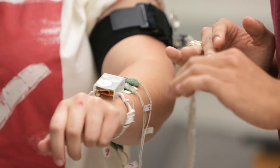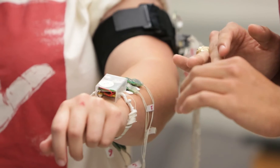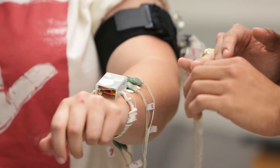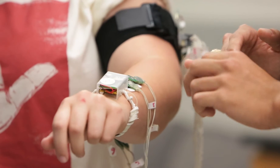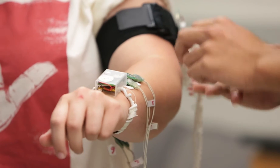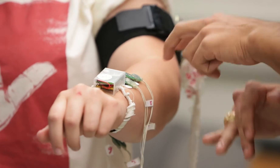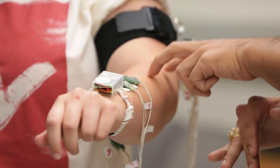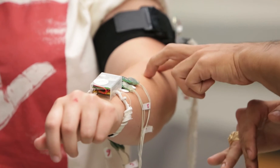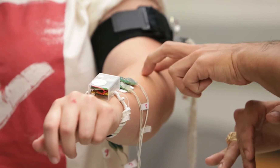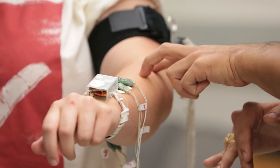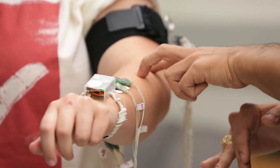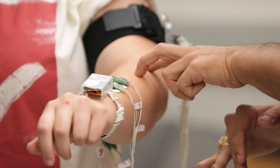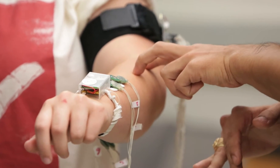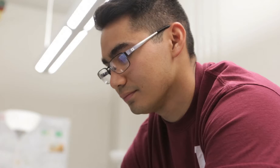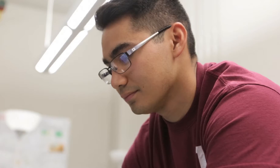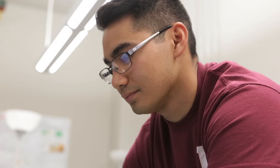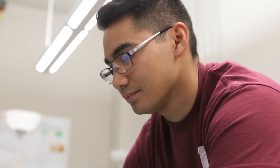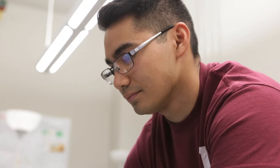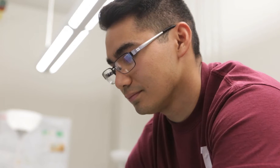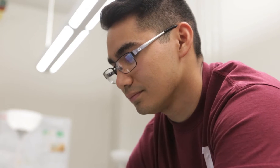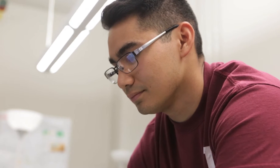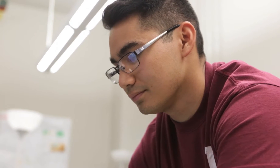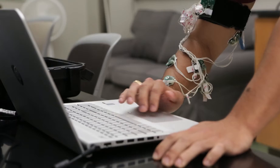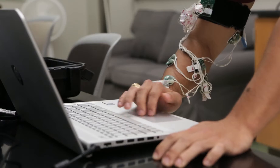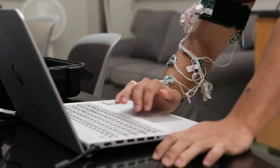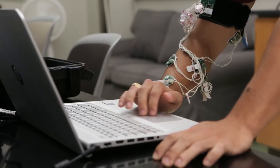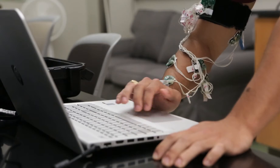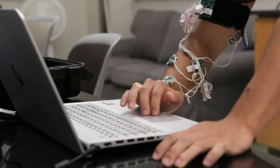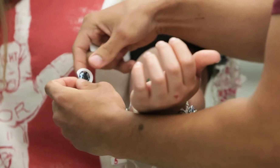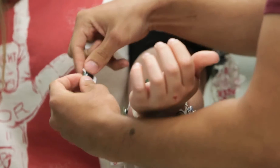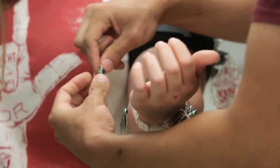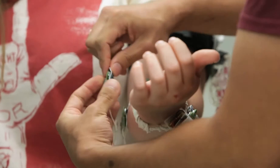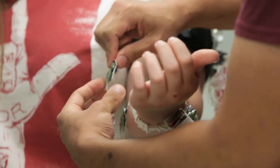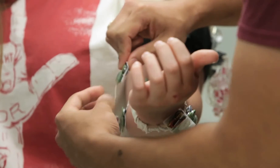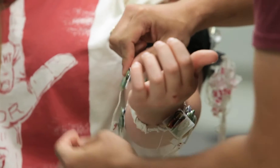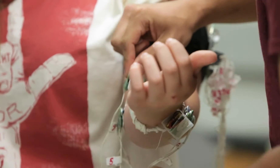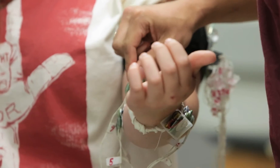a watch so the system would be truly wearable. It’s engineering with the power to empower, and